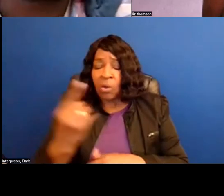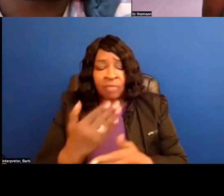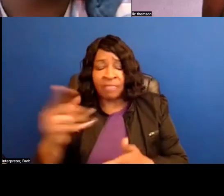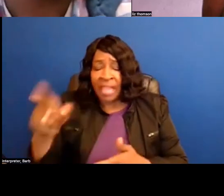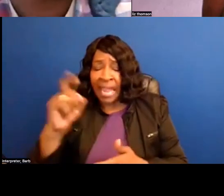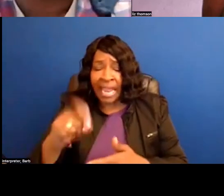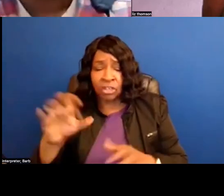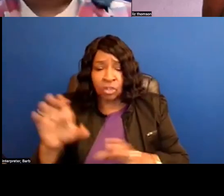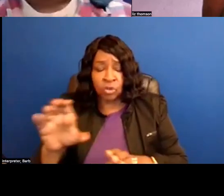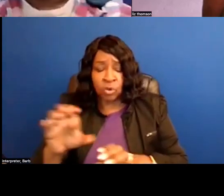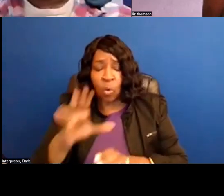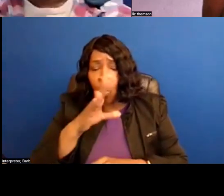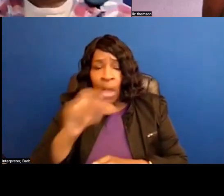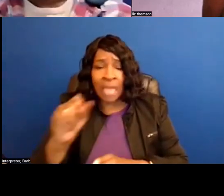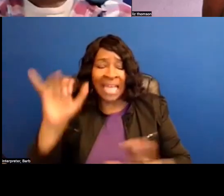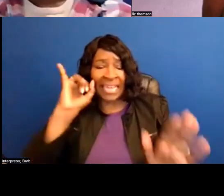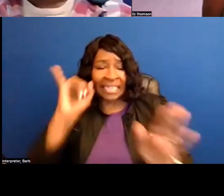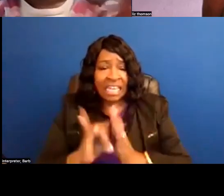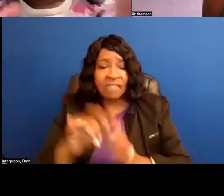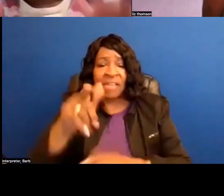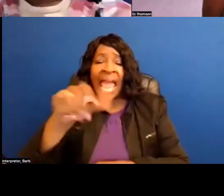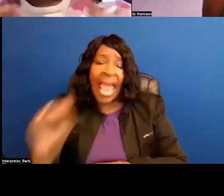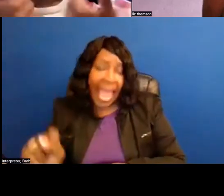I did not question it, I did not police it.